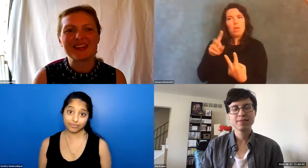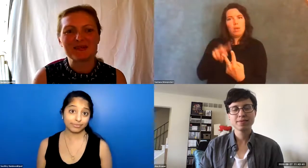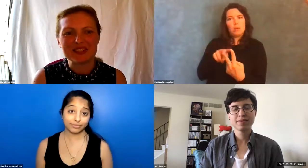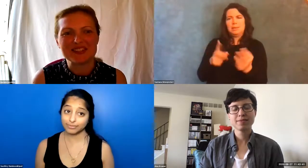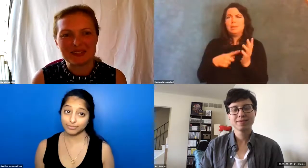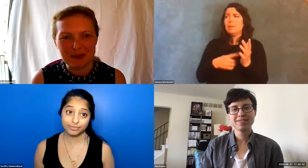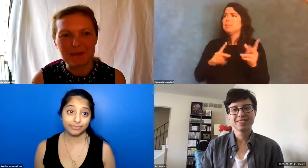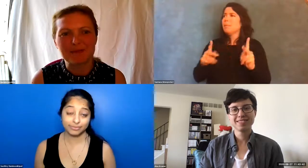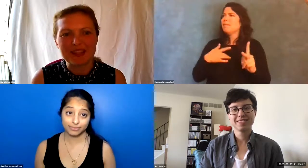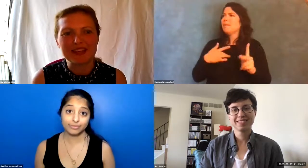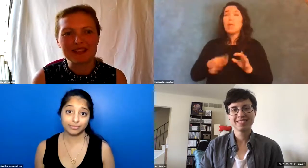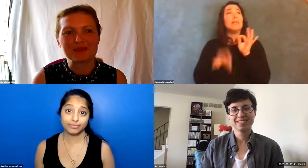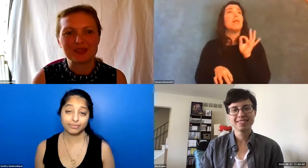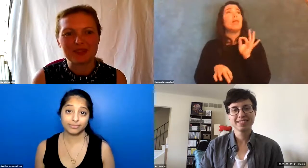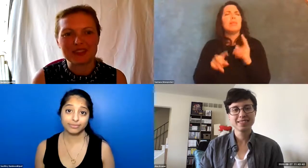Hanna: It's true.